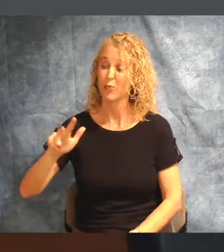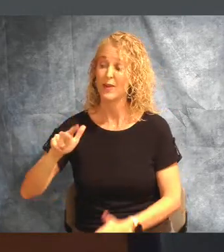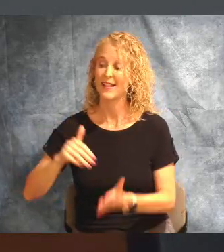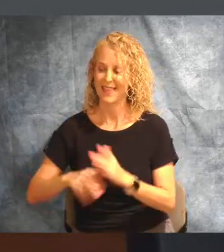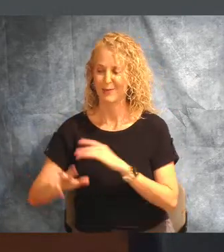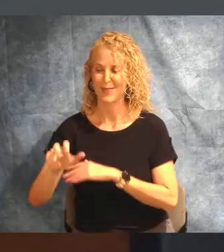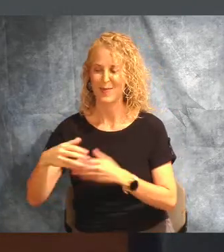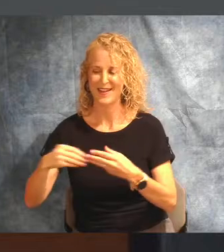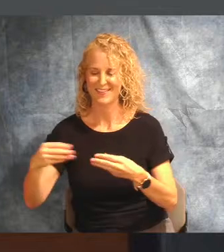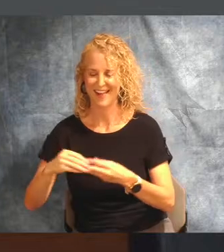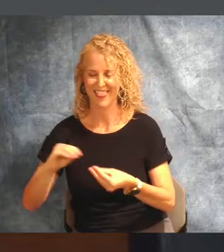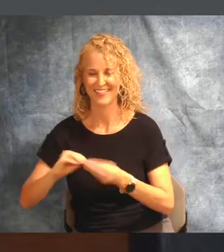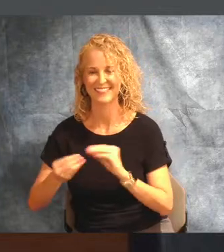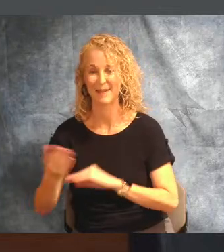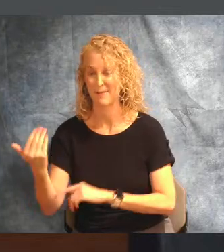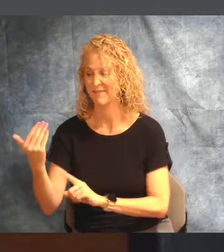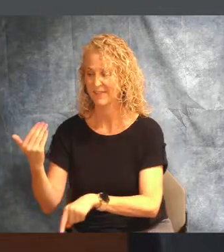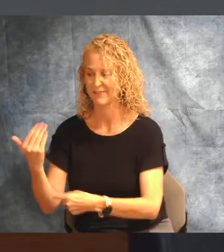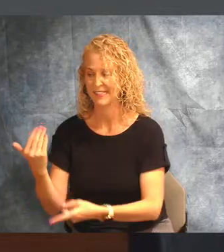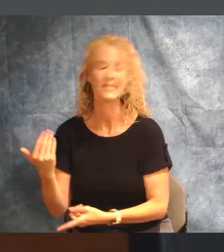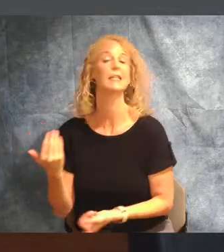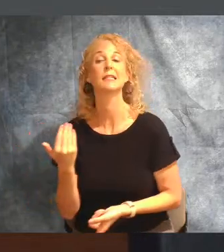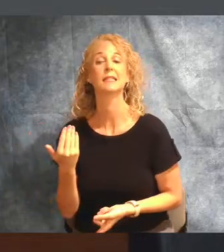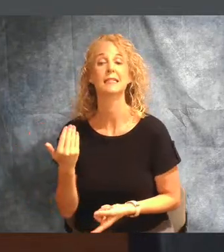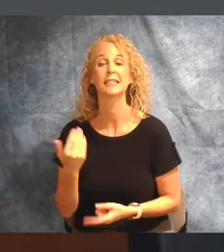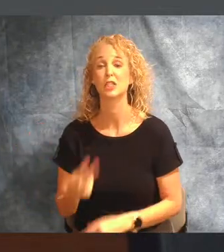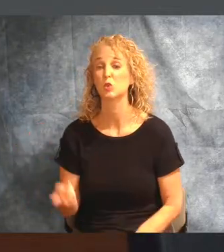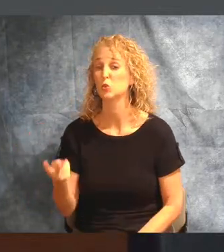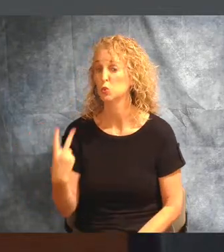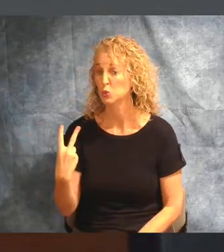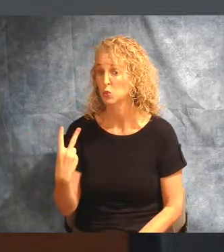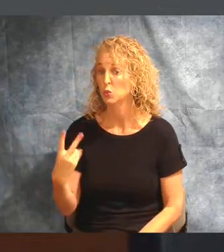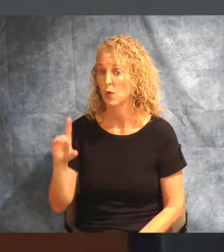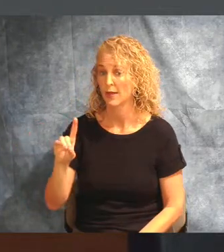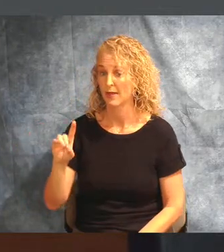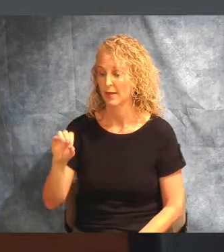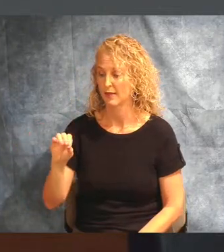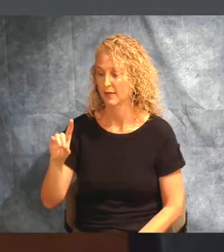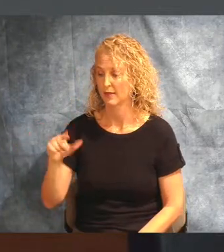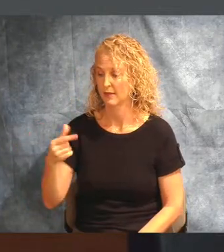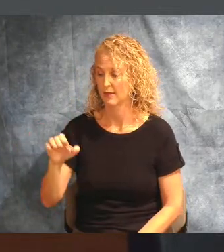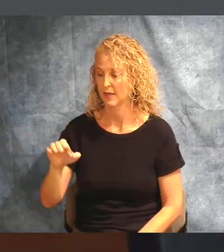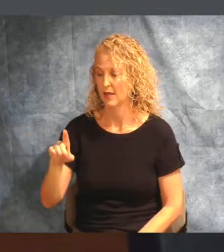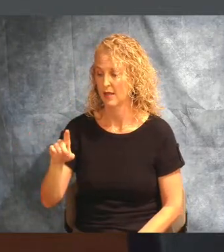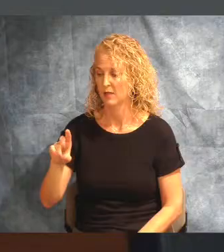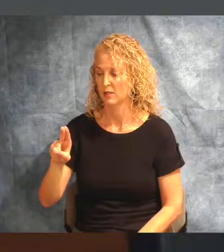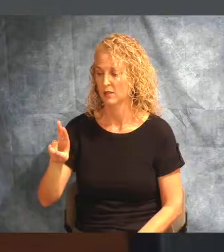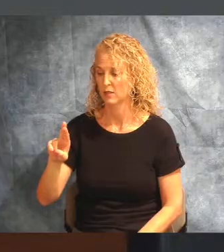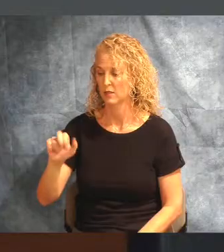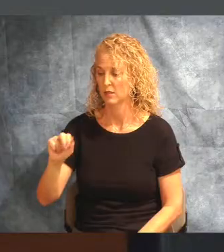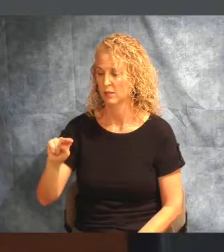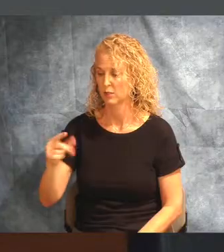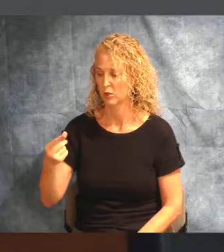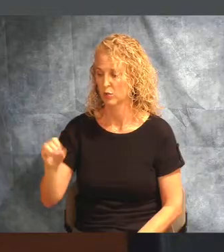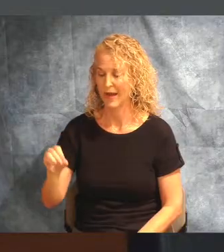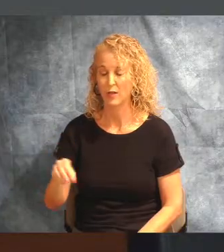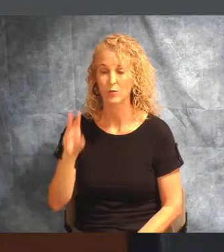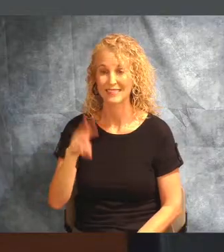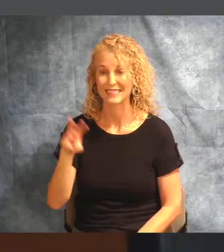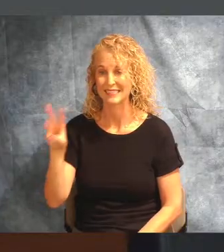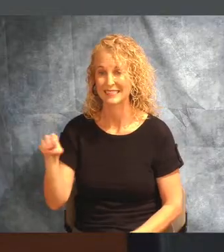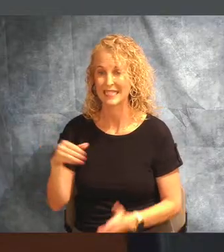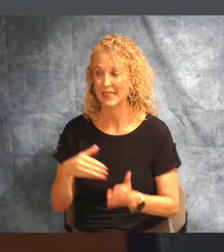Item number 15 is the purchase of a of two Dodge Durango in the Sheriff's office for $66,558.